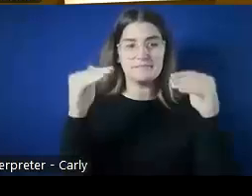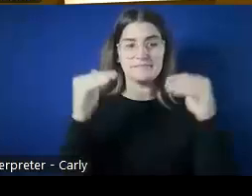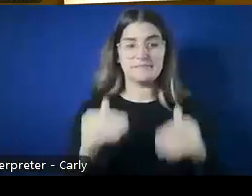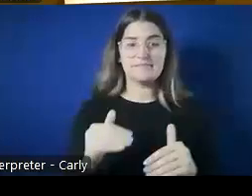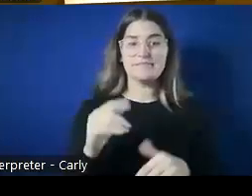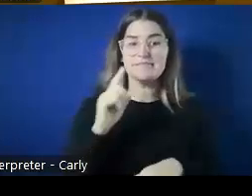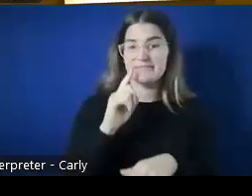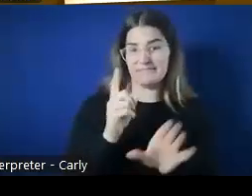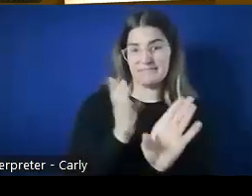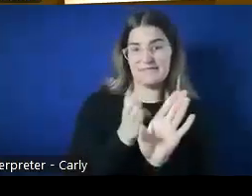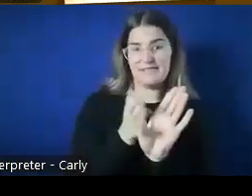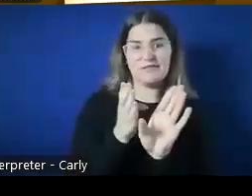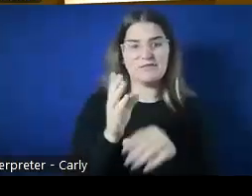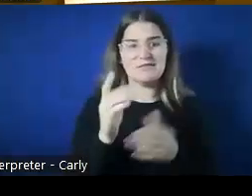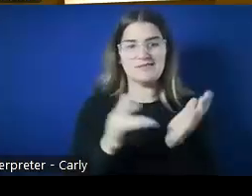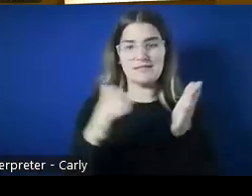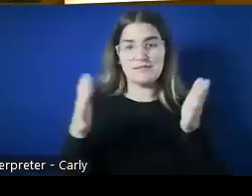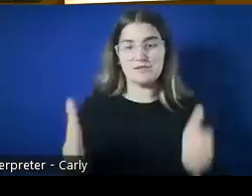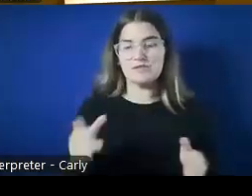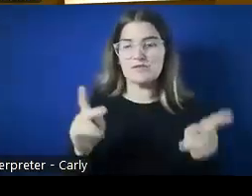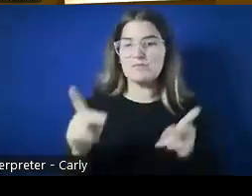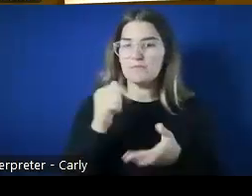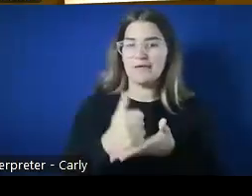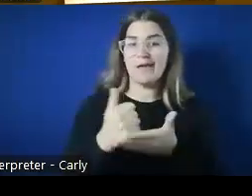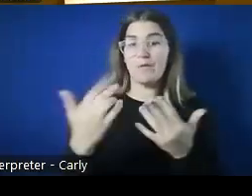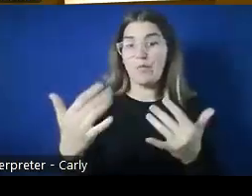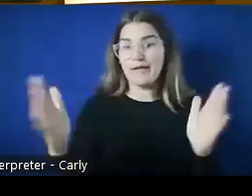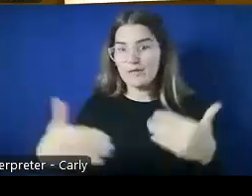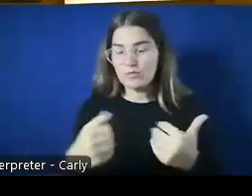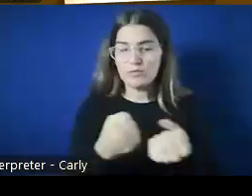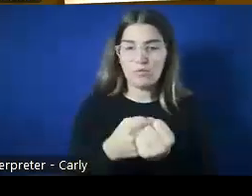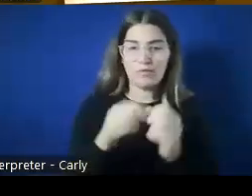that role is folks helping our waiting room and supporting families to feel comfortable while